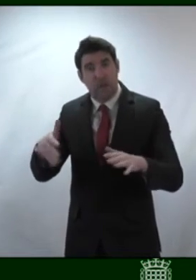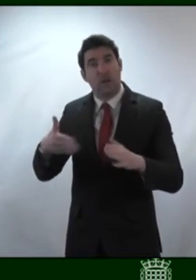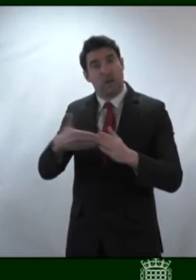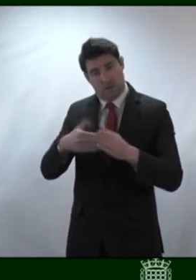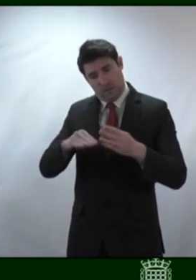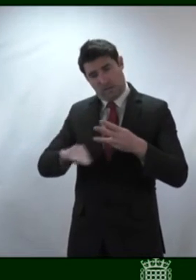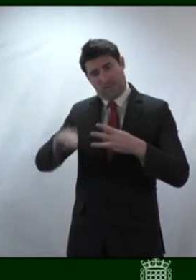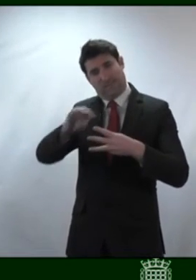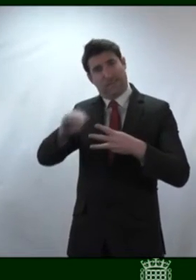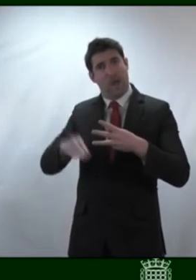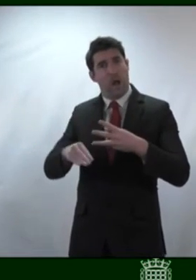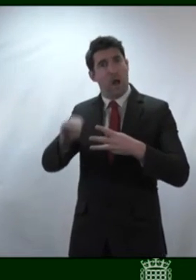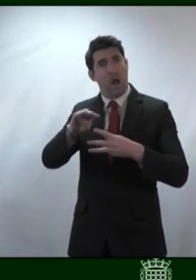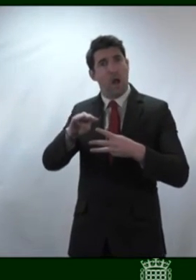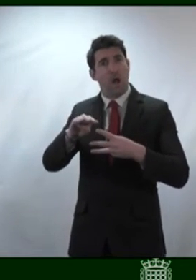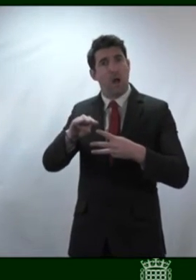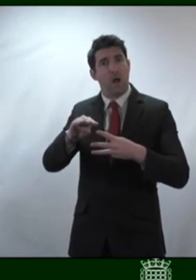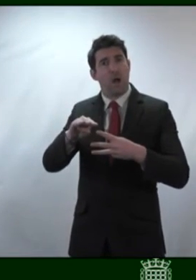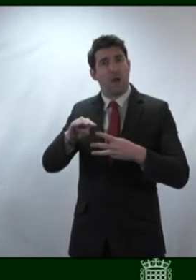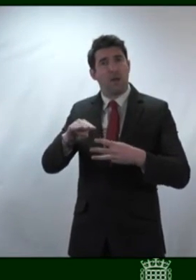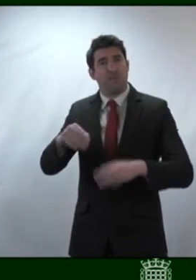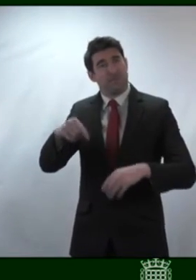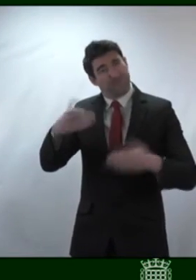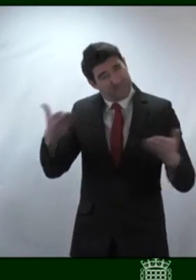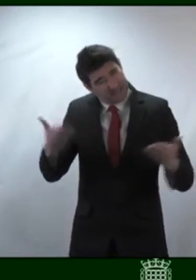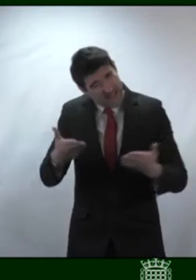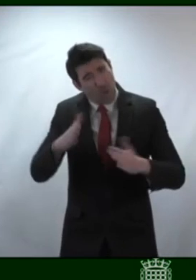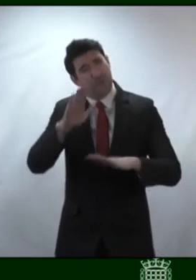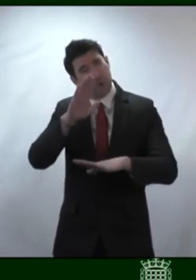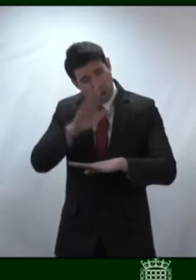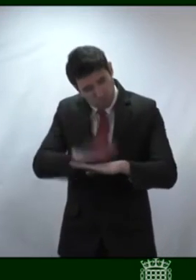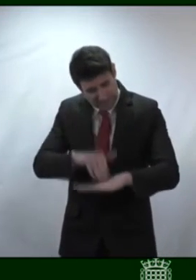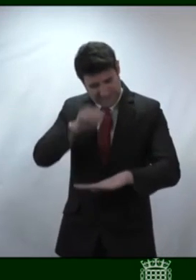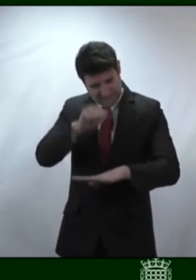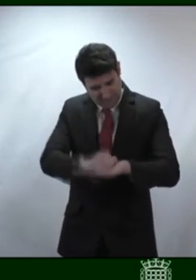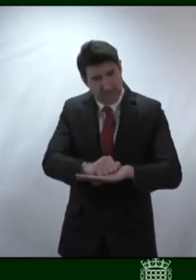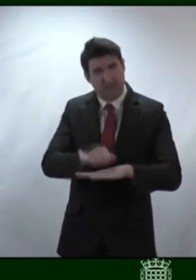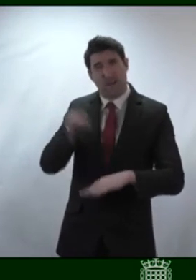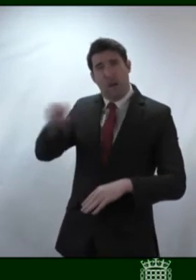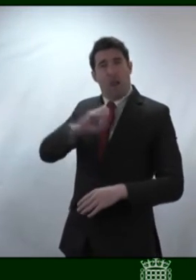will to all men is a little bit of support from the right hon. and learned Gentleman for what the